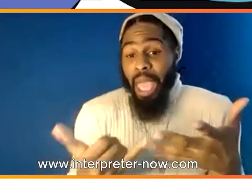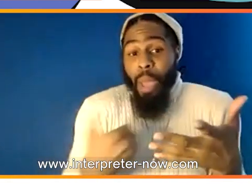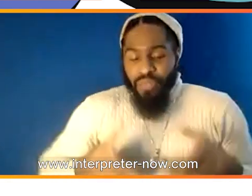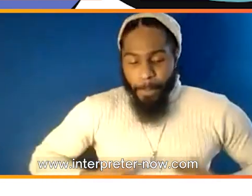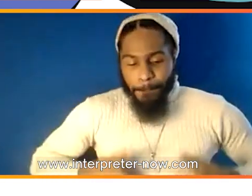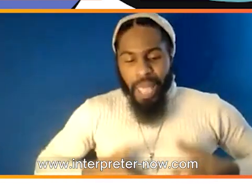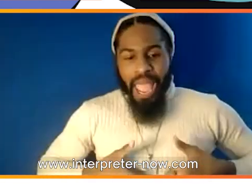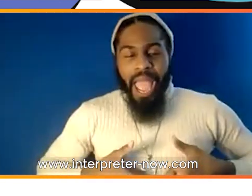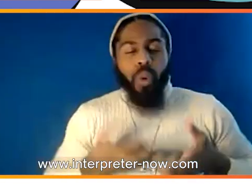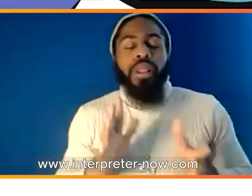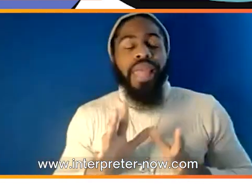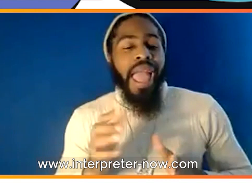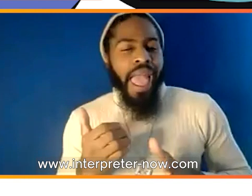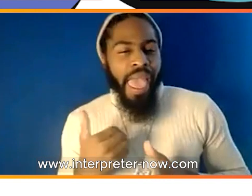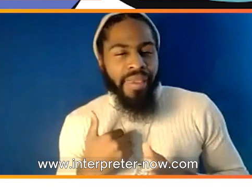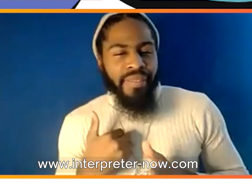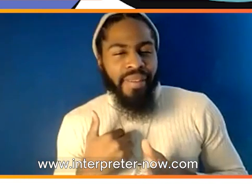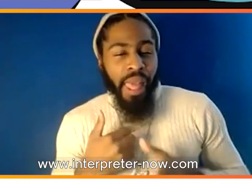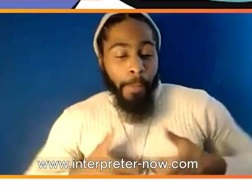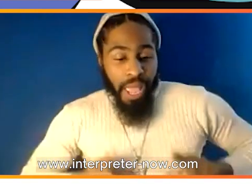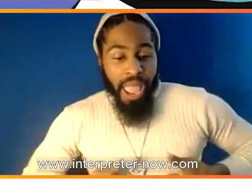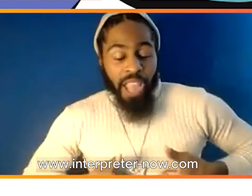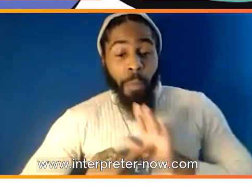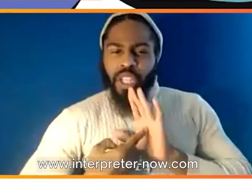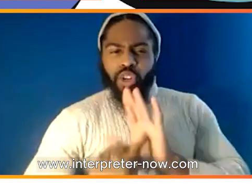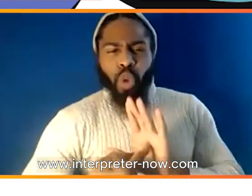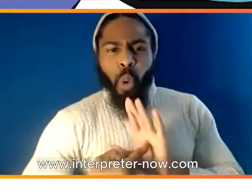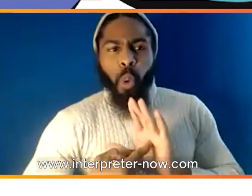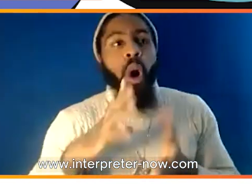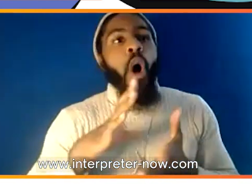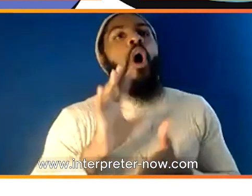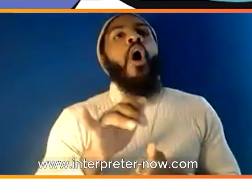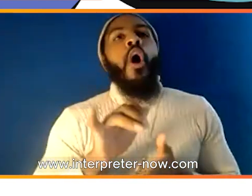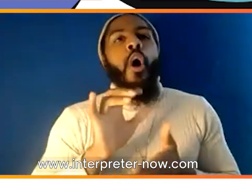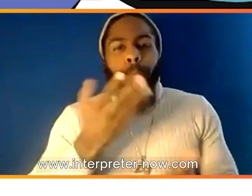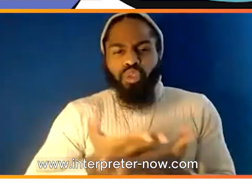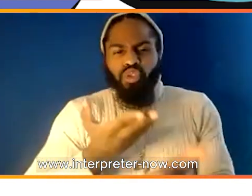had done some work to learn about allyship. Secondly, in that quarter, we did an Allyship